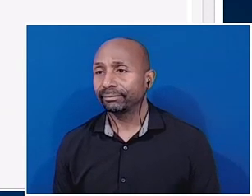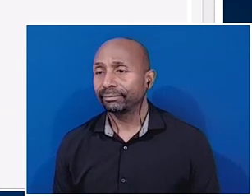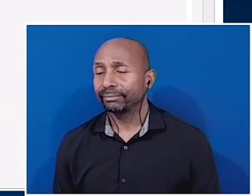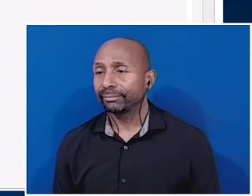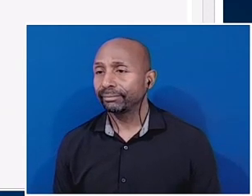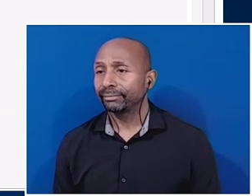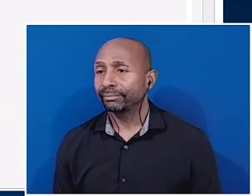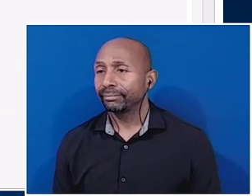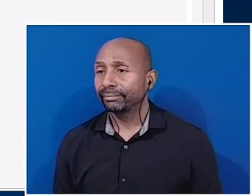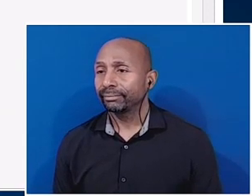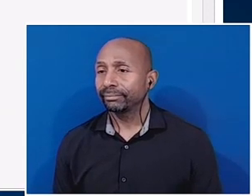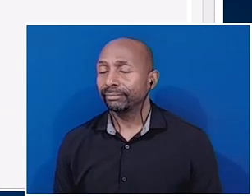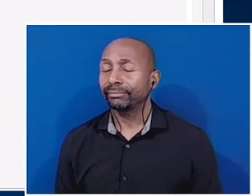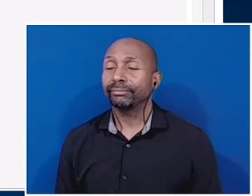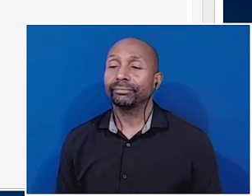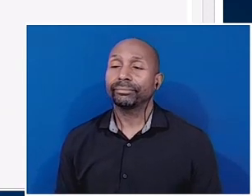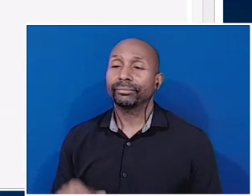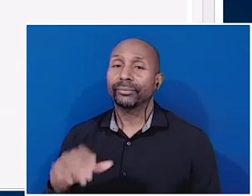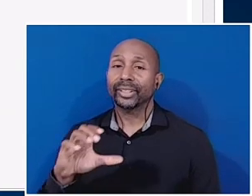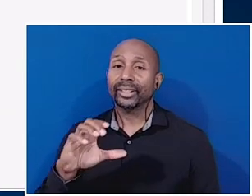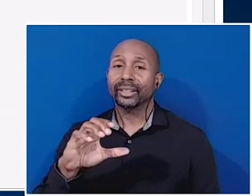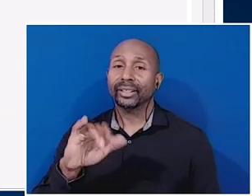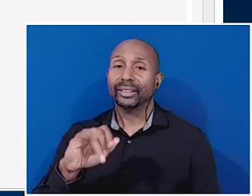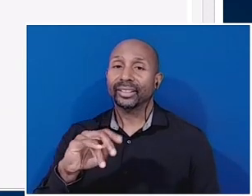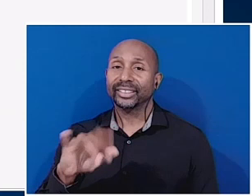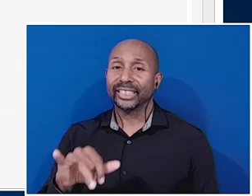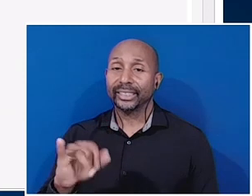We have four more hands up. We still have two subsections in this to